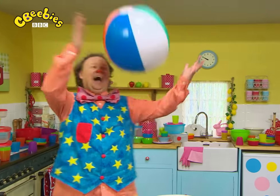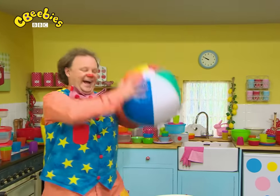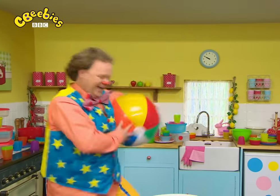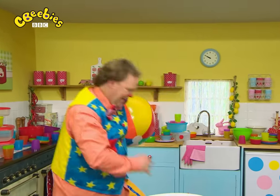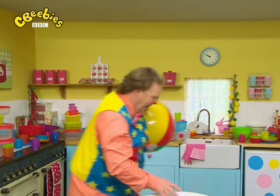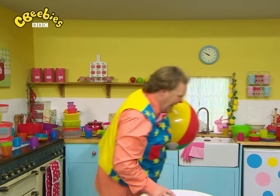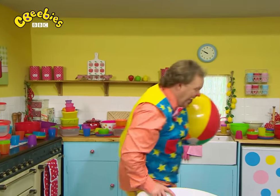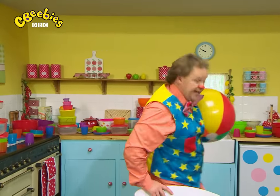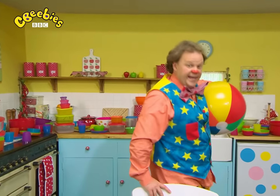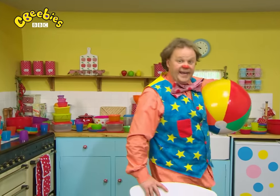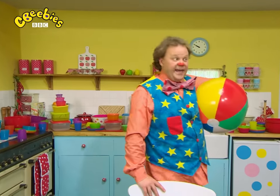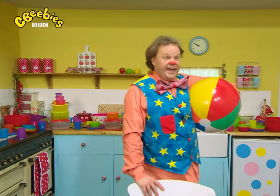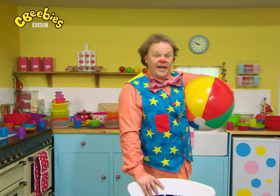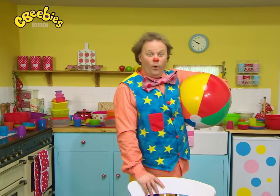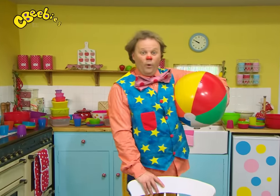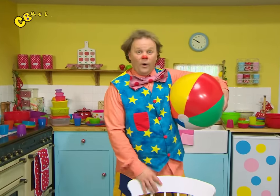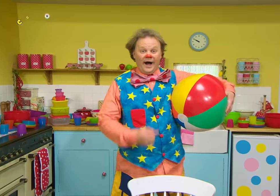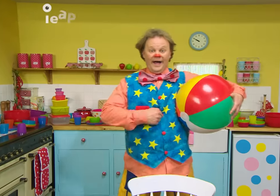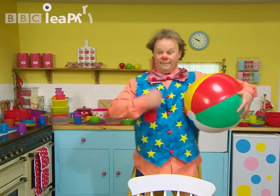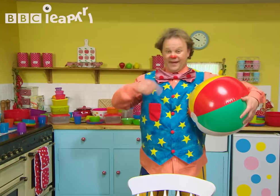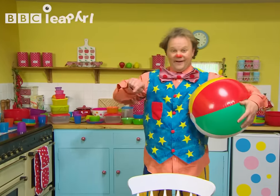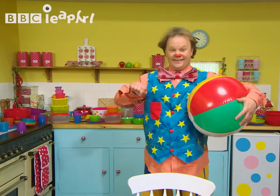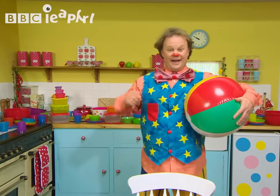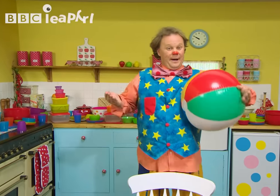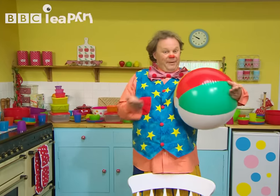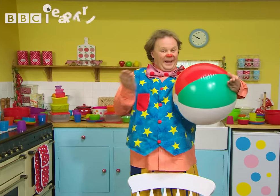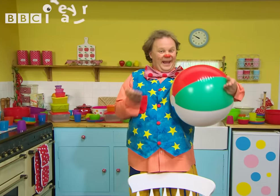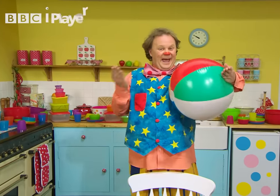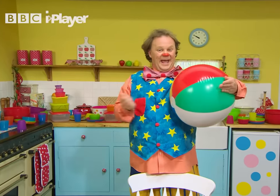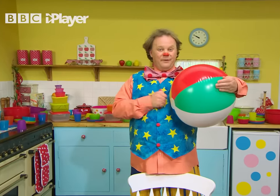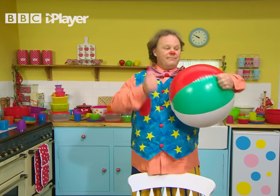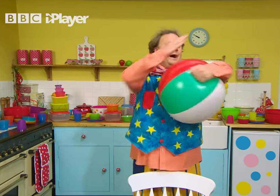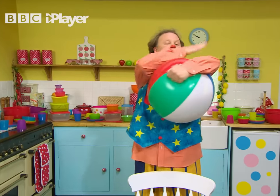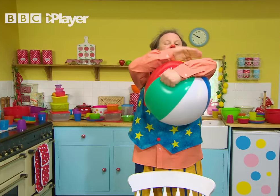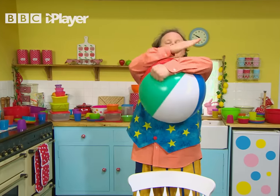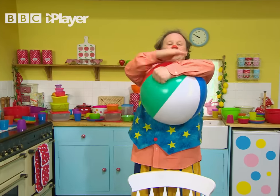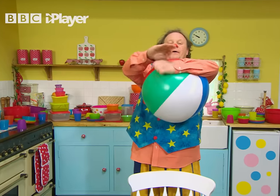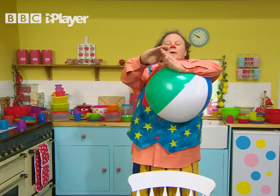where are you going mr tumble oh i'm going to play with my beach ball